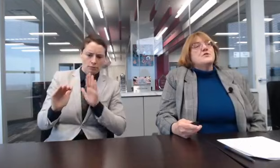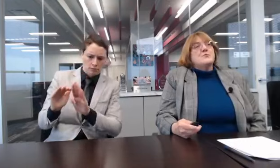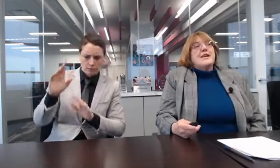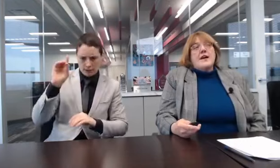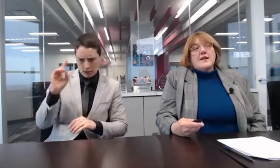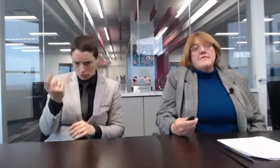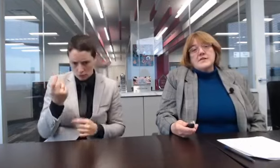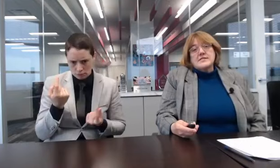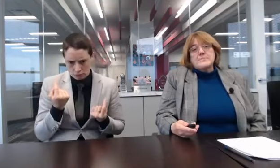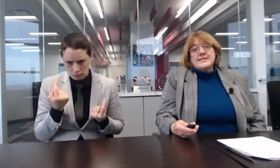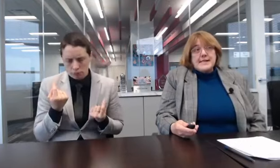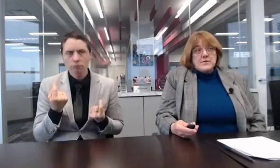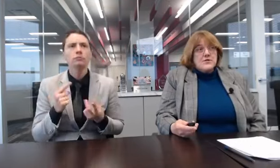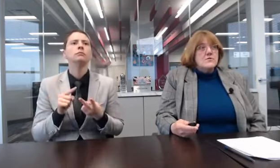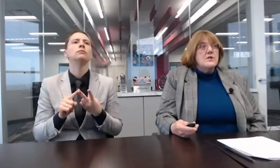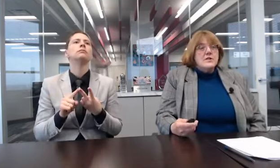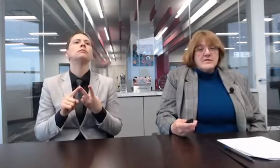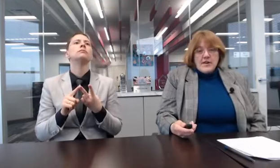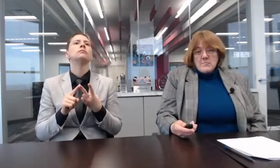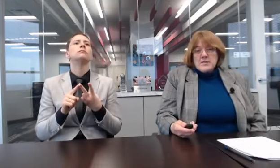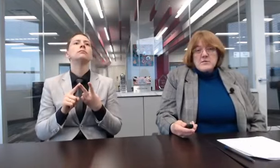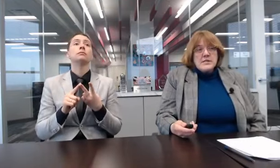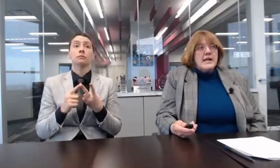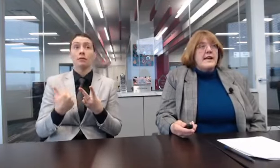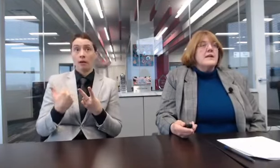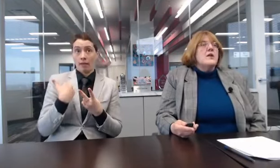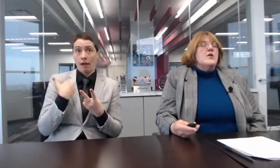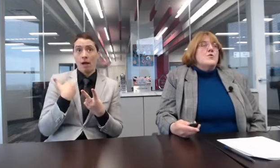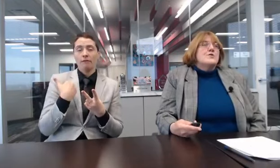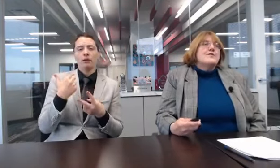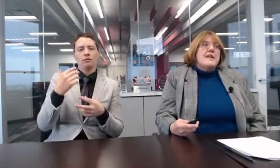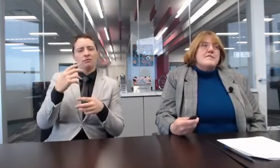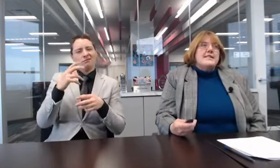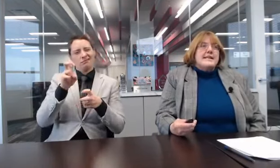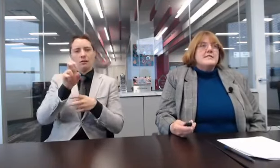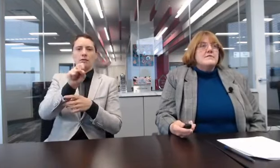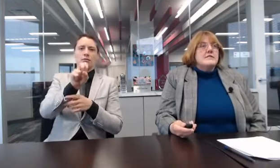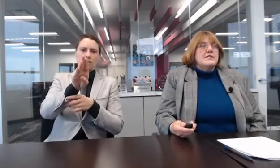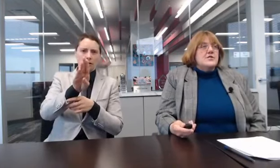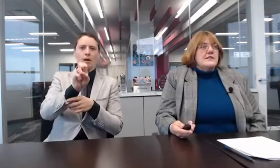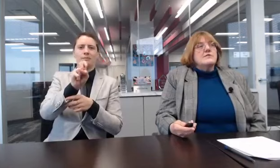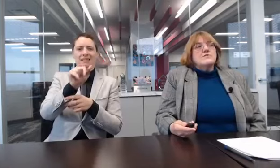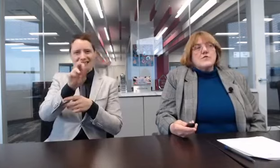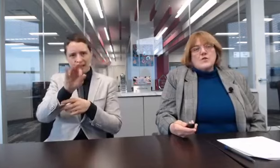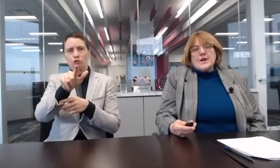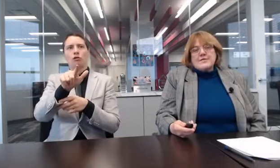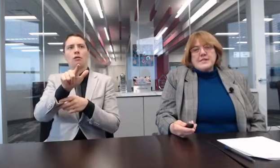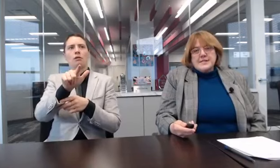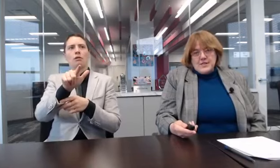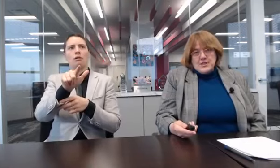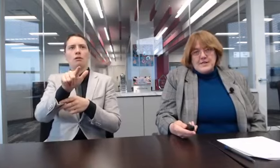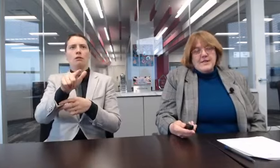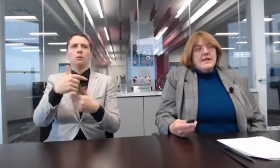Do they have a substantial developmental delay? Or do they have a diagnosed congenital or acquired condition?